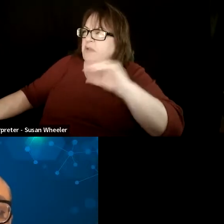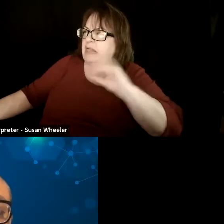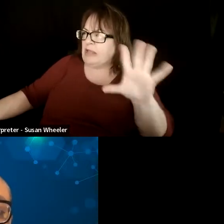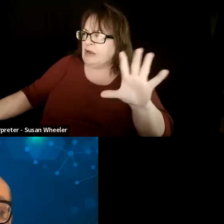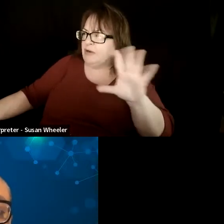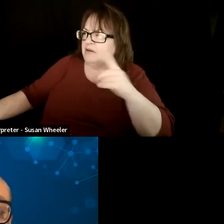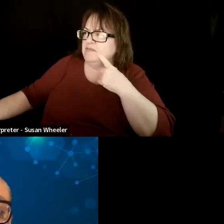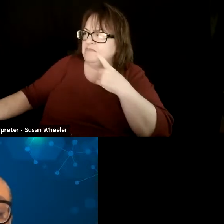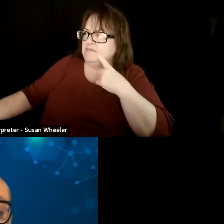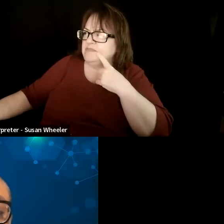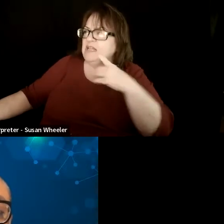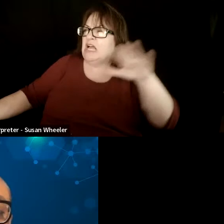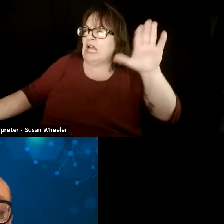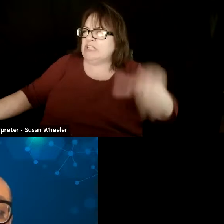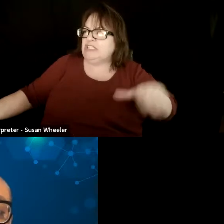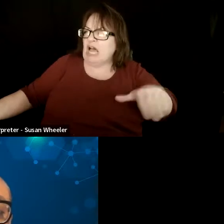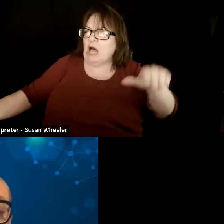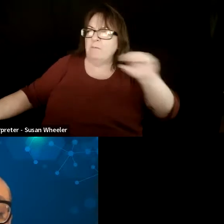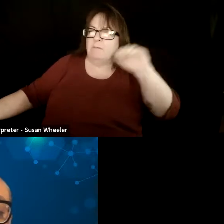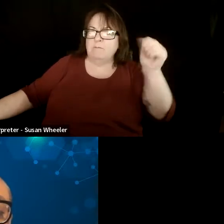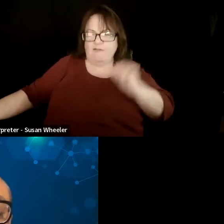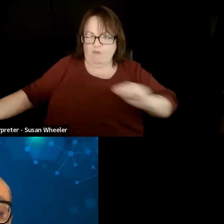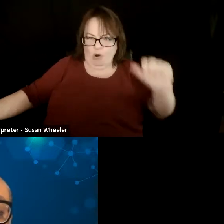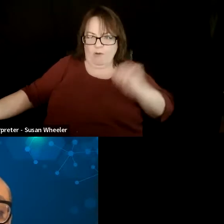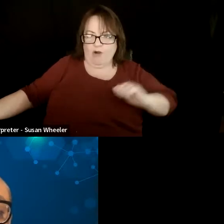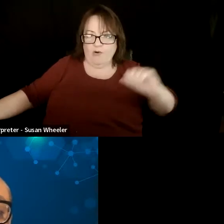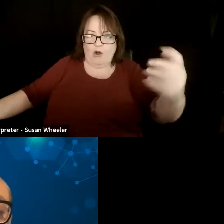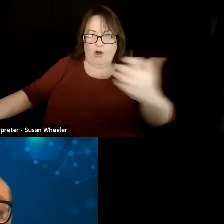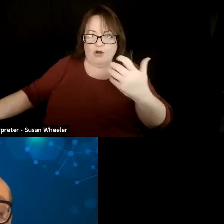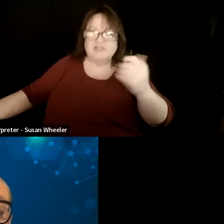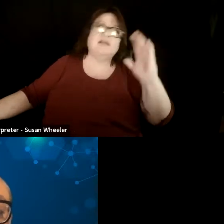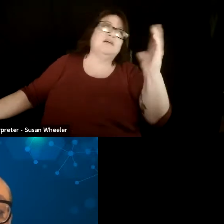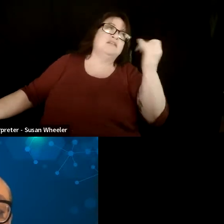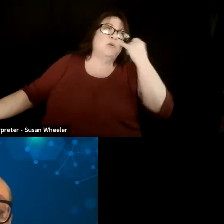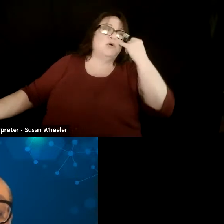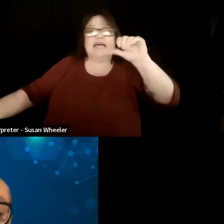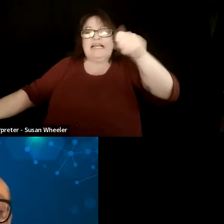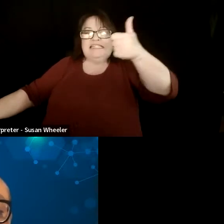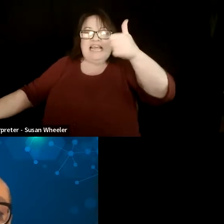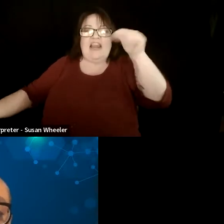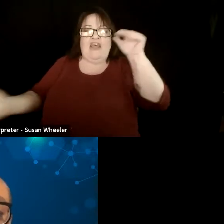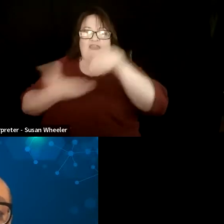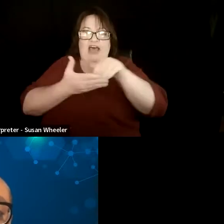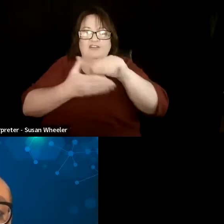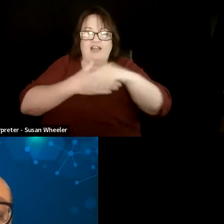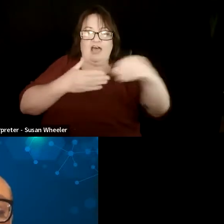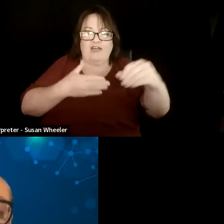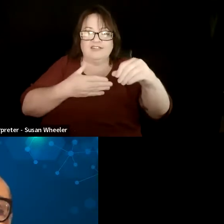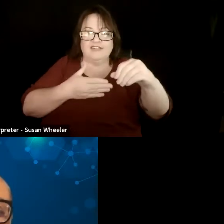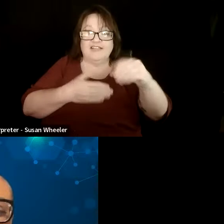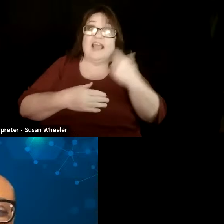child performer earns, I'm gonna pick a round number, $10,000, they booked an awesome guest star spot.